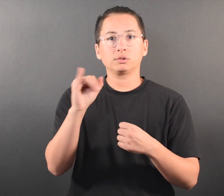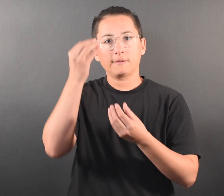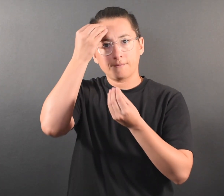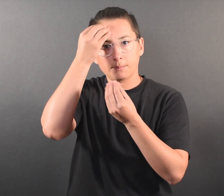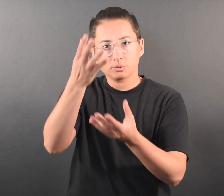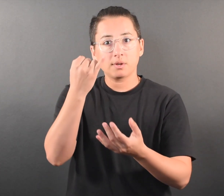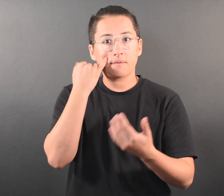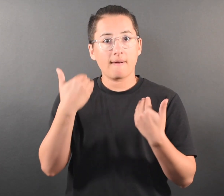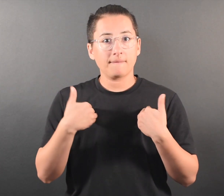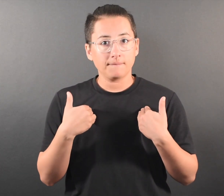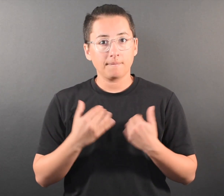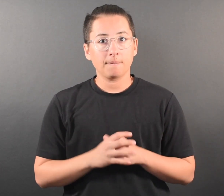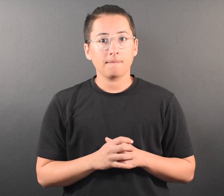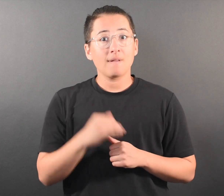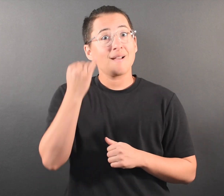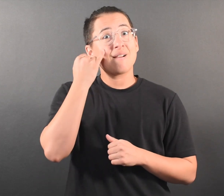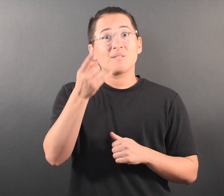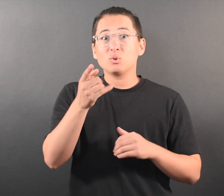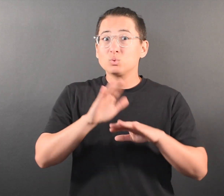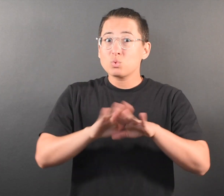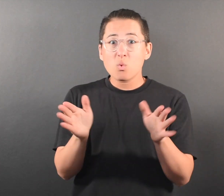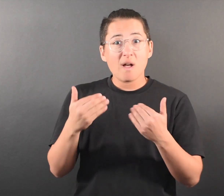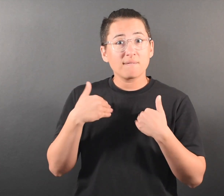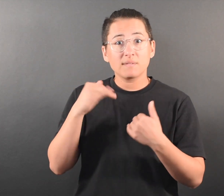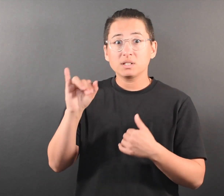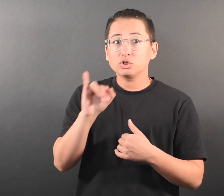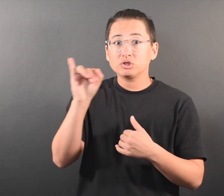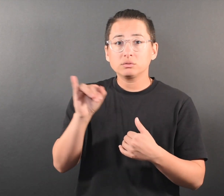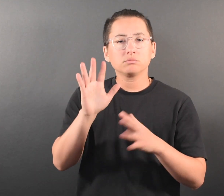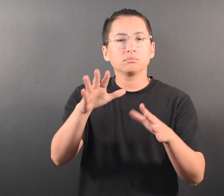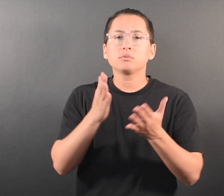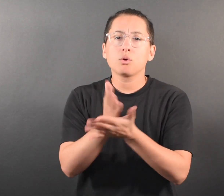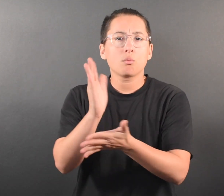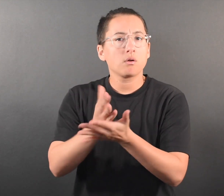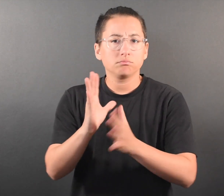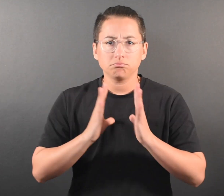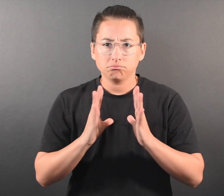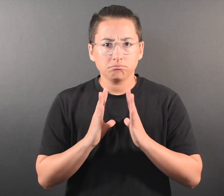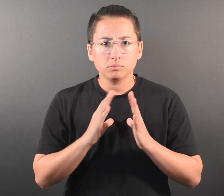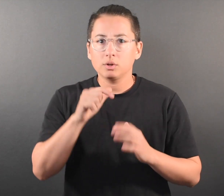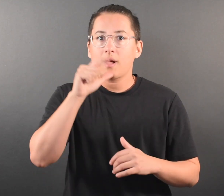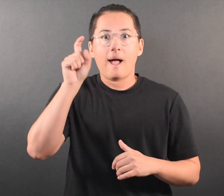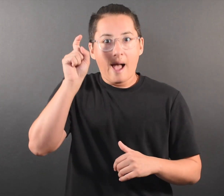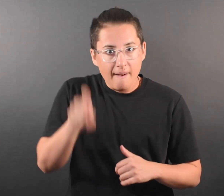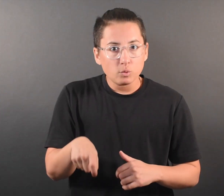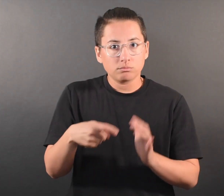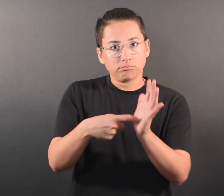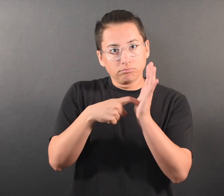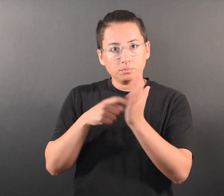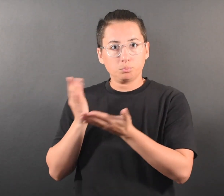if you have it. If you do not have health insurance, that is OK. You do not need